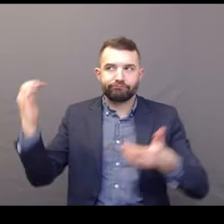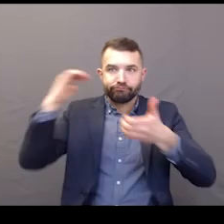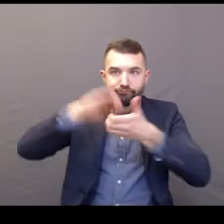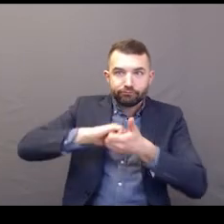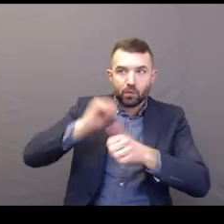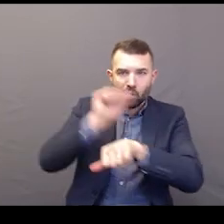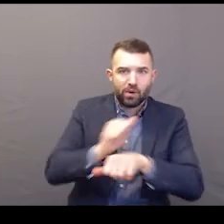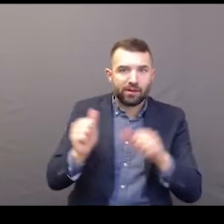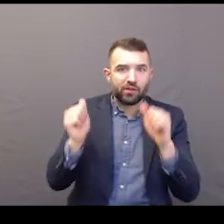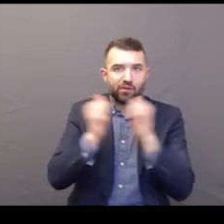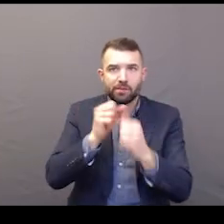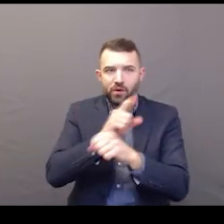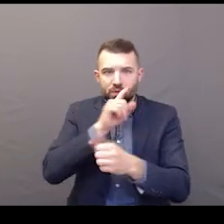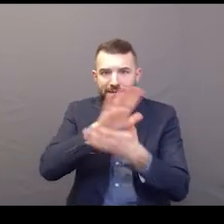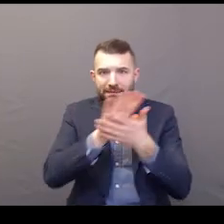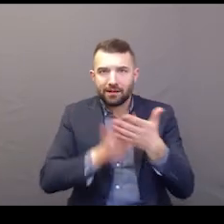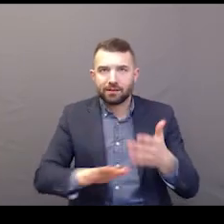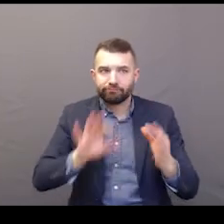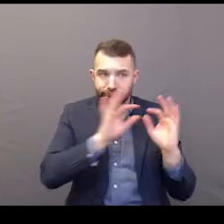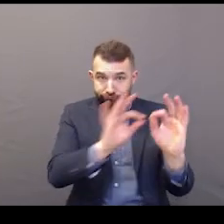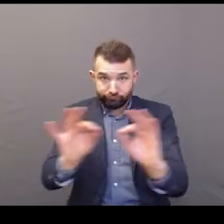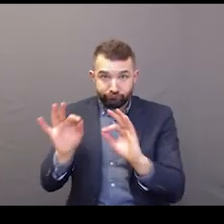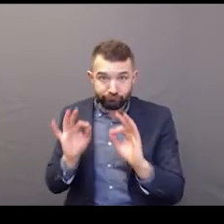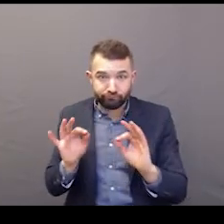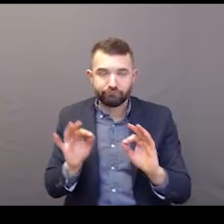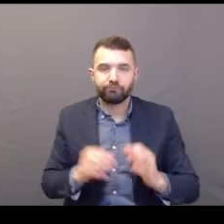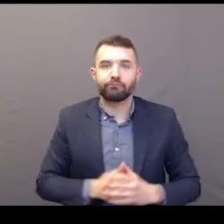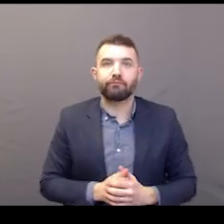would collaborate with a third party, such as an affordable housing developer, on TOD.